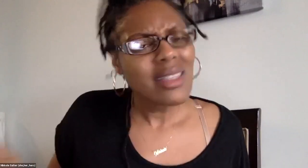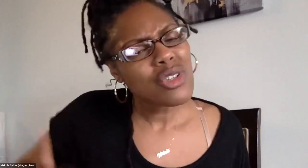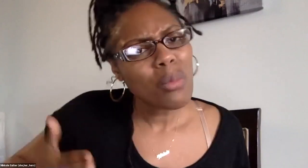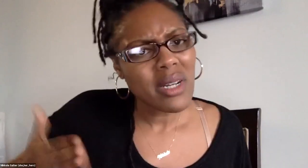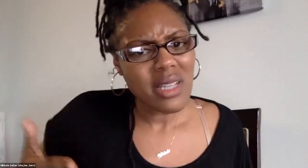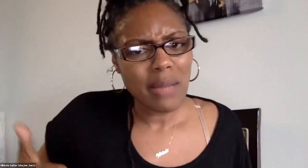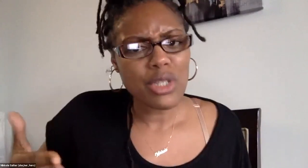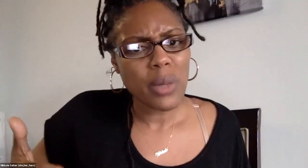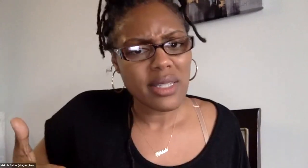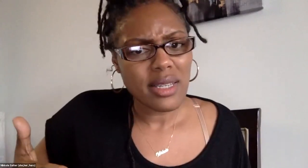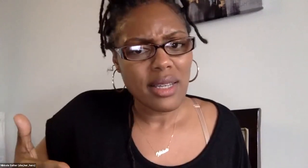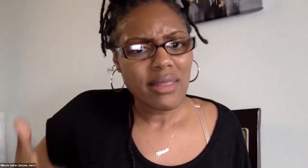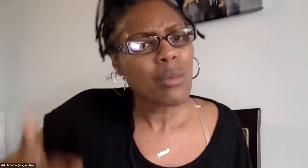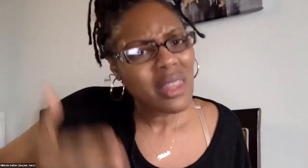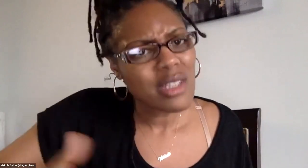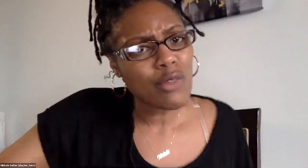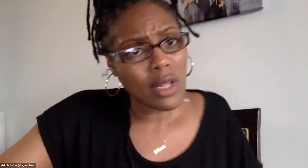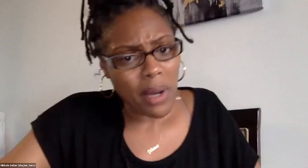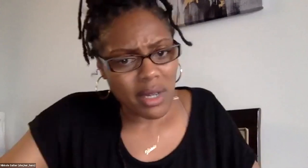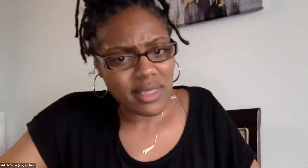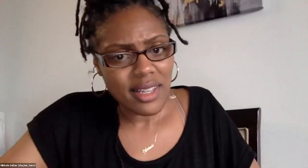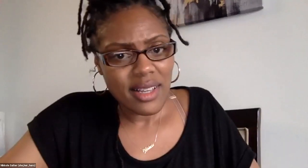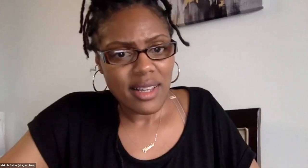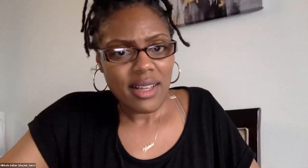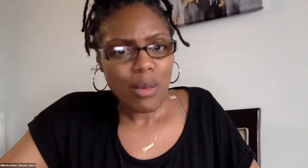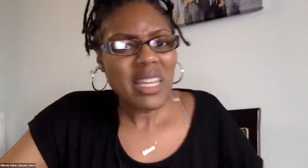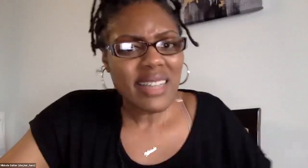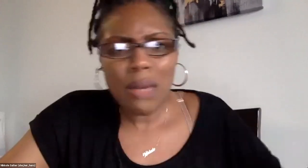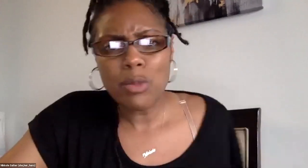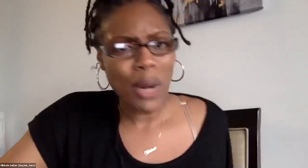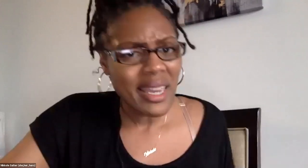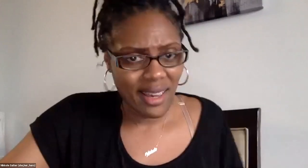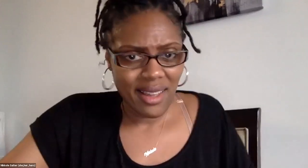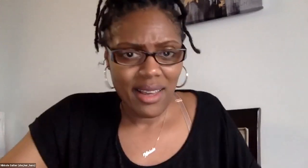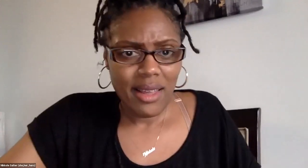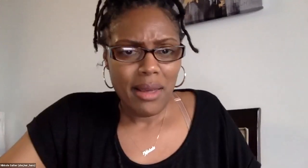And there's no better time to do it than when things fall apart, when the dam is breaking,